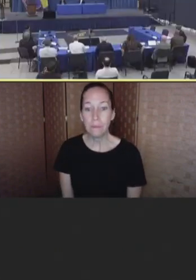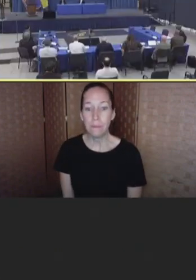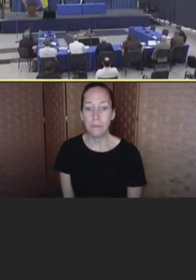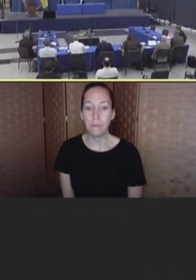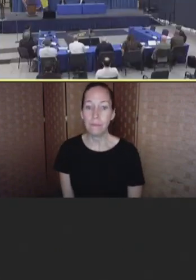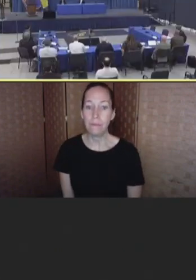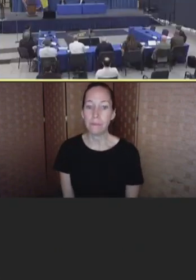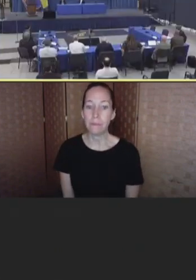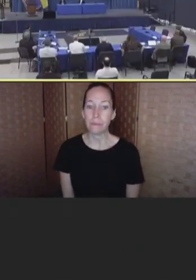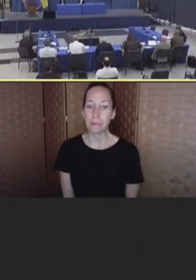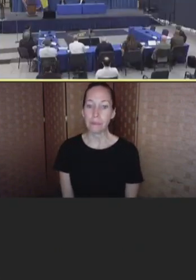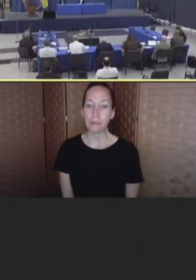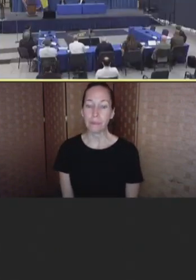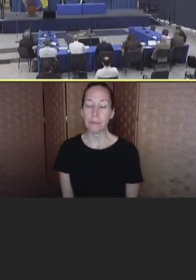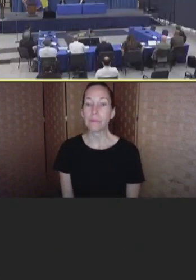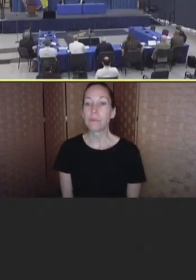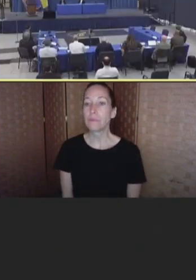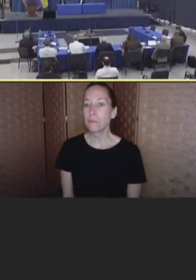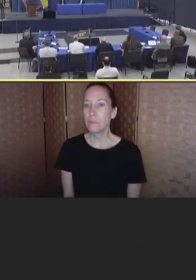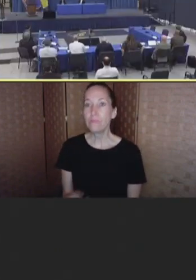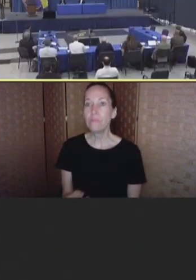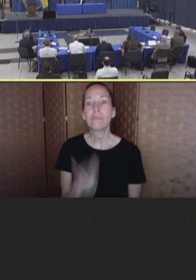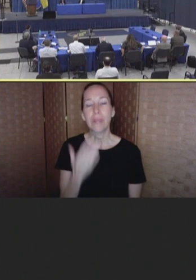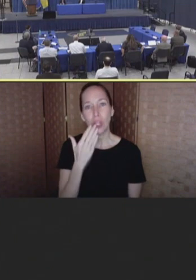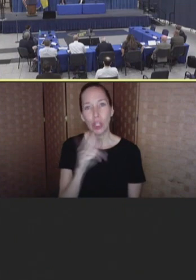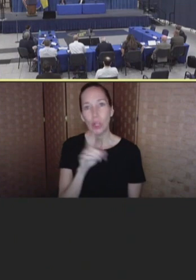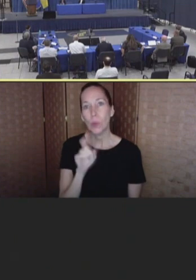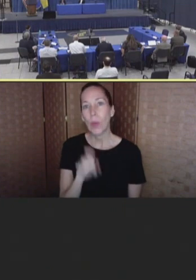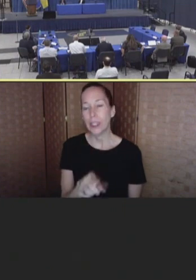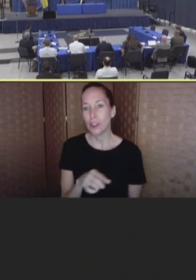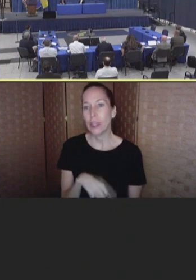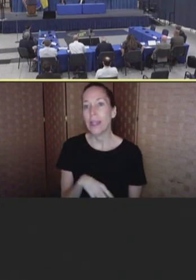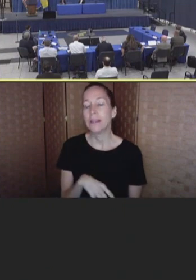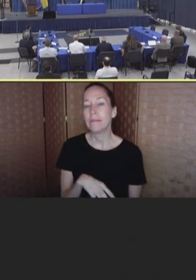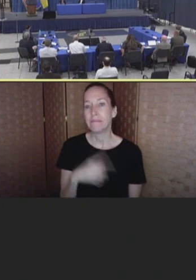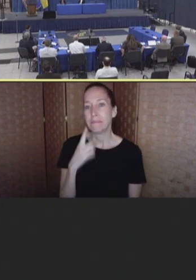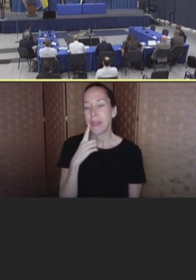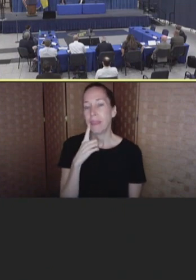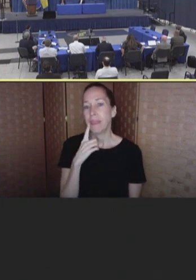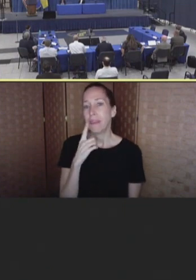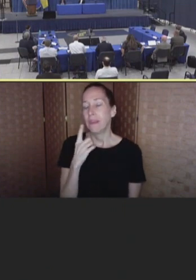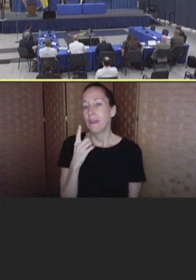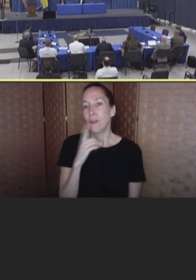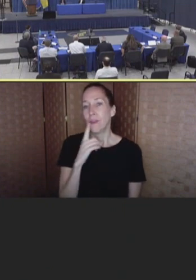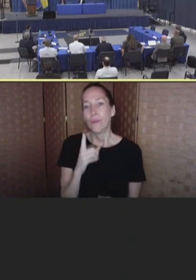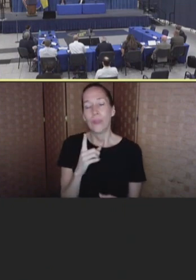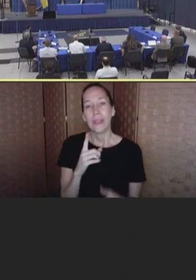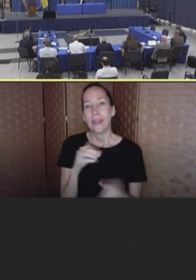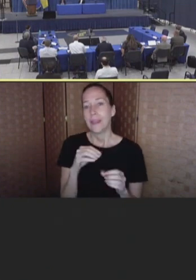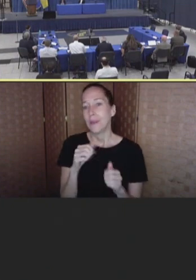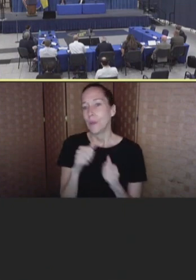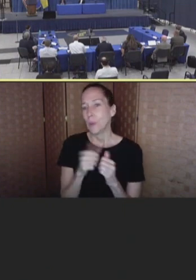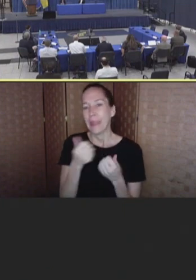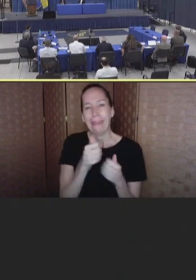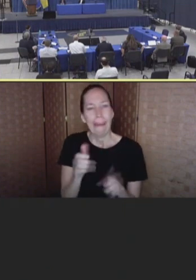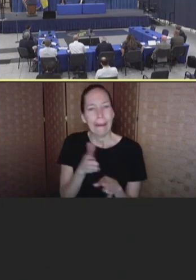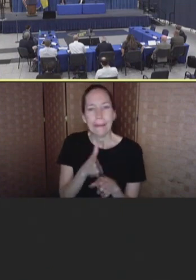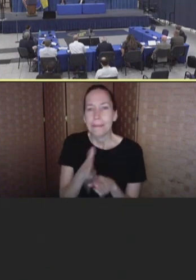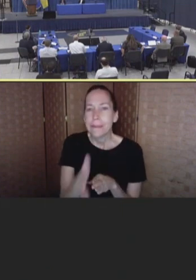I think the main thing is that over time in any domain human civilization is hoping to